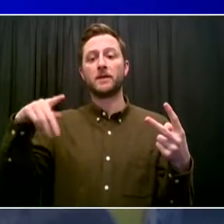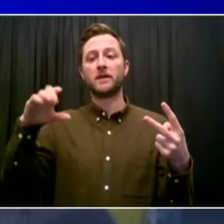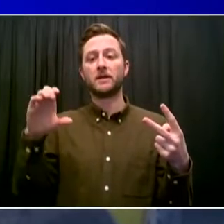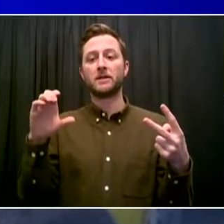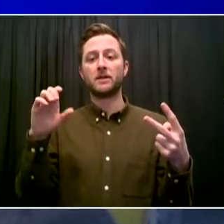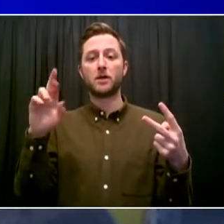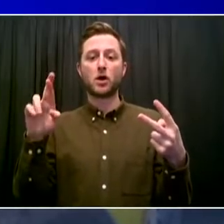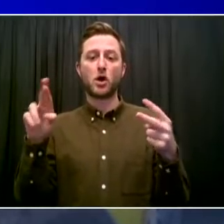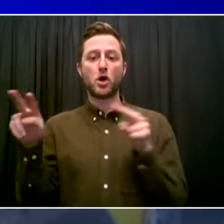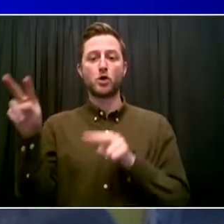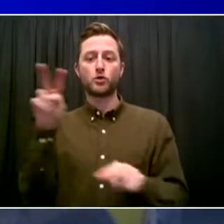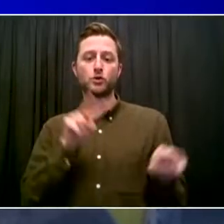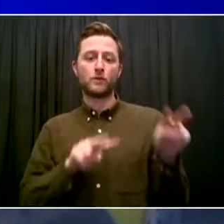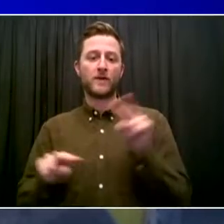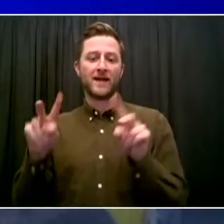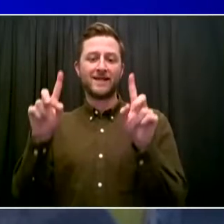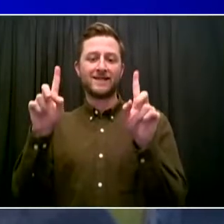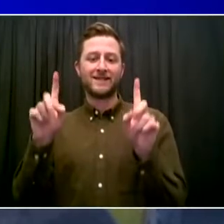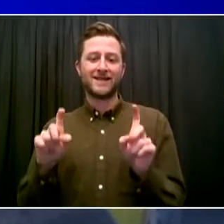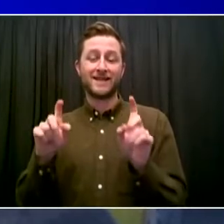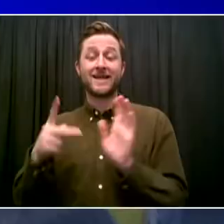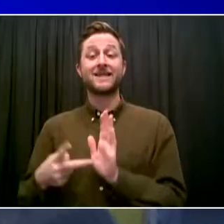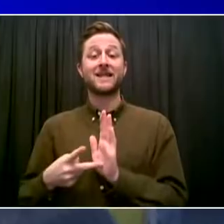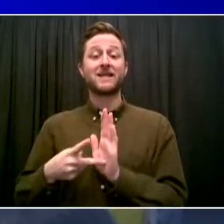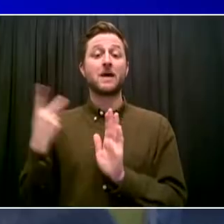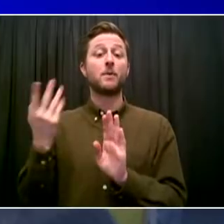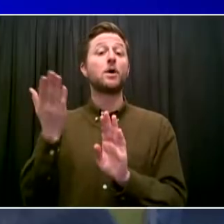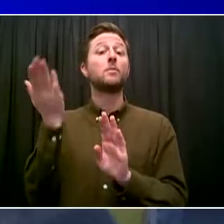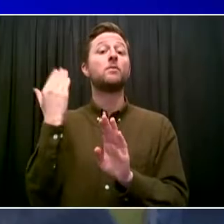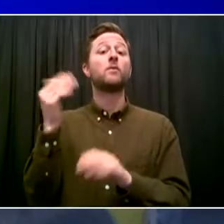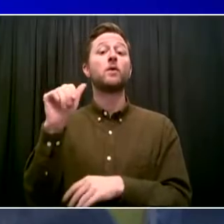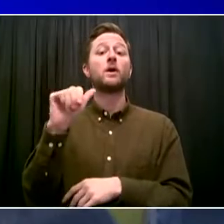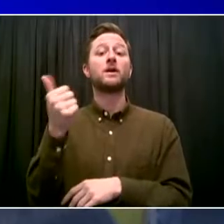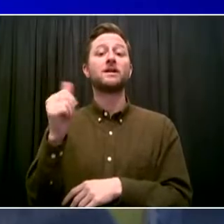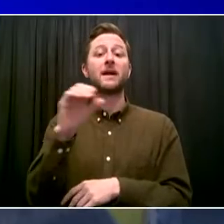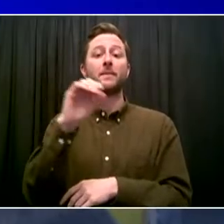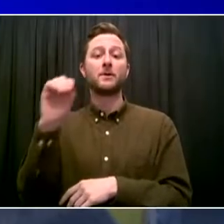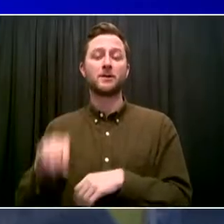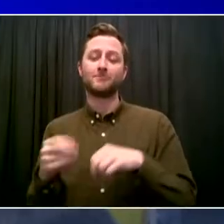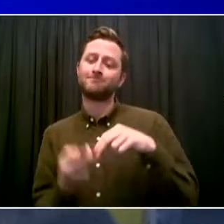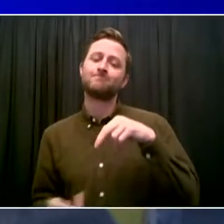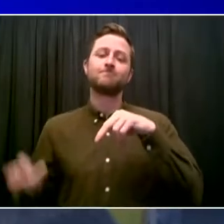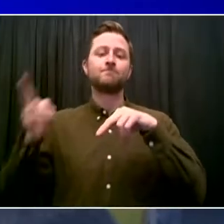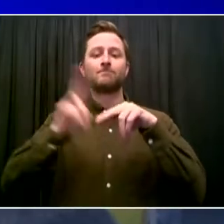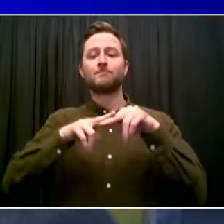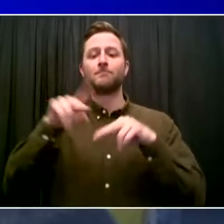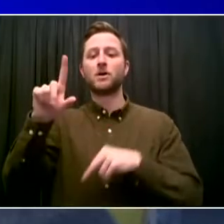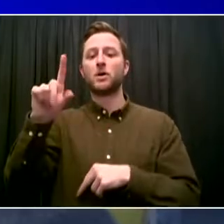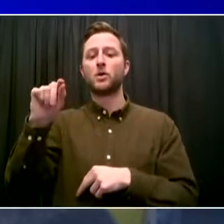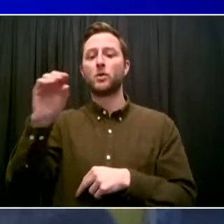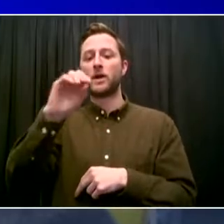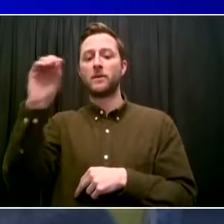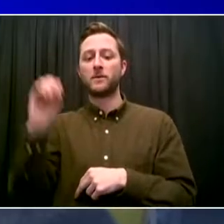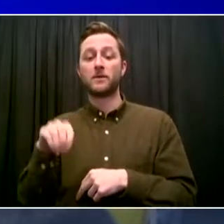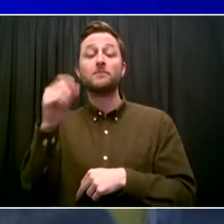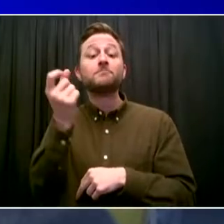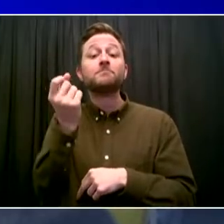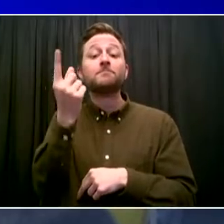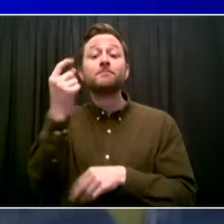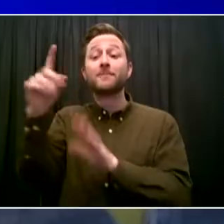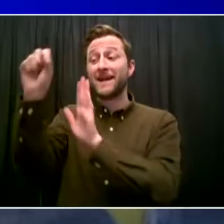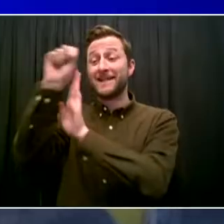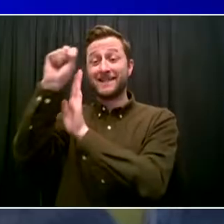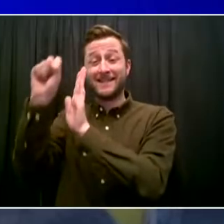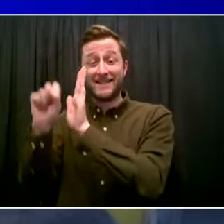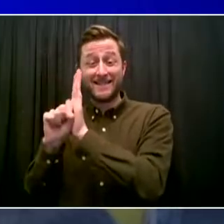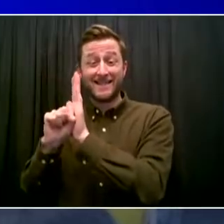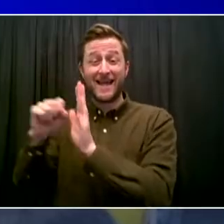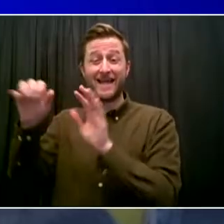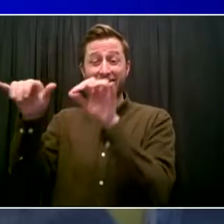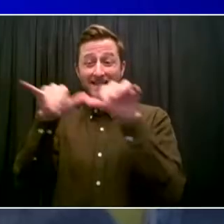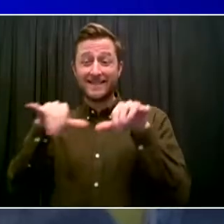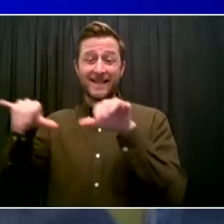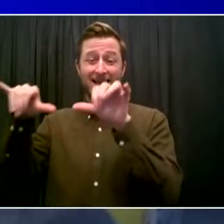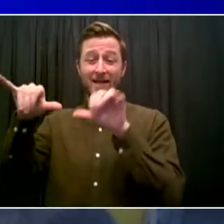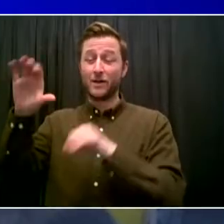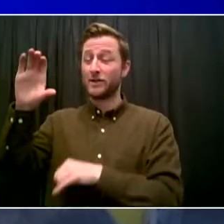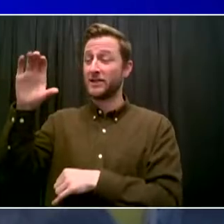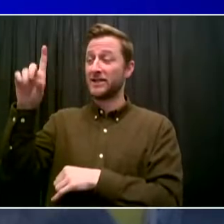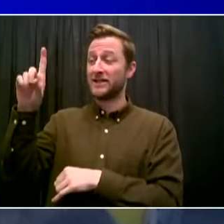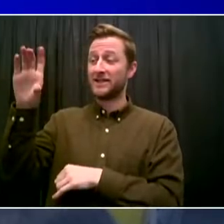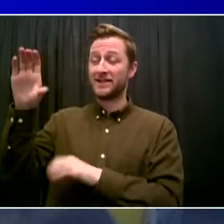DOWN ON SURVEILLANCE TESTING.